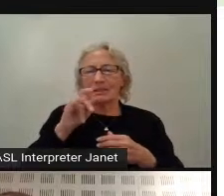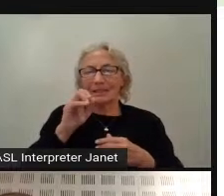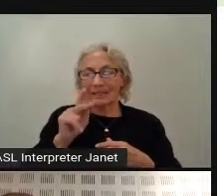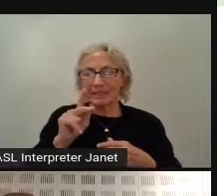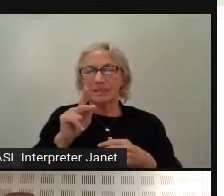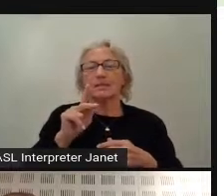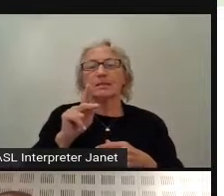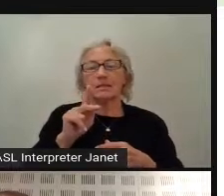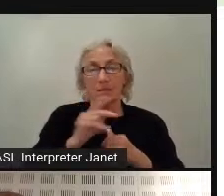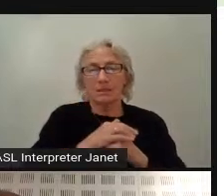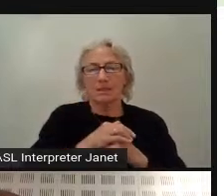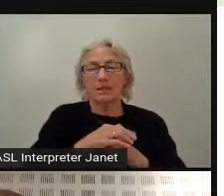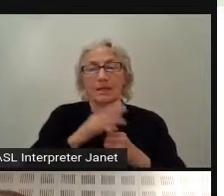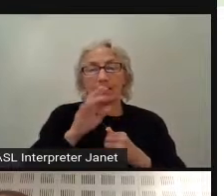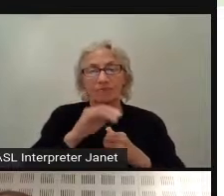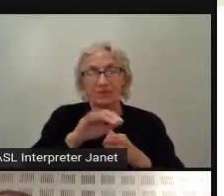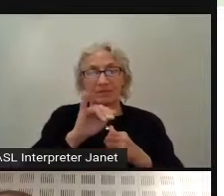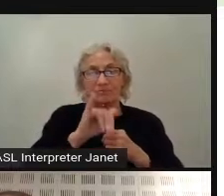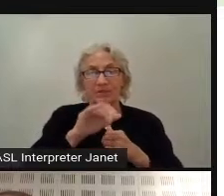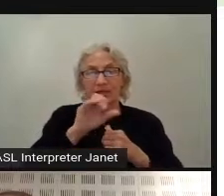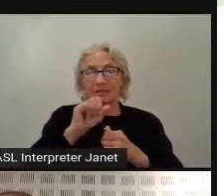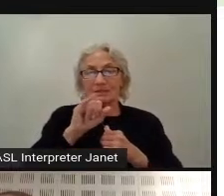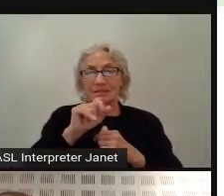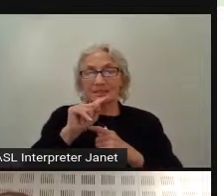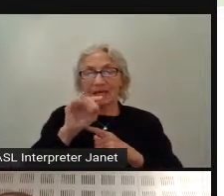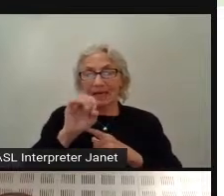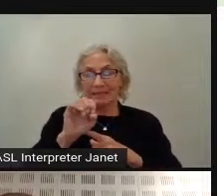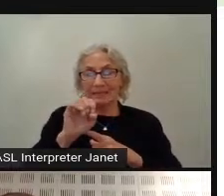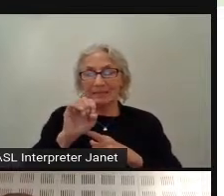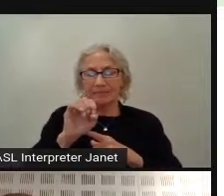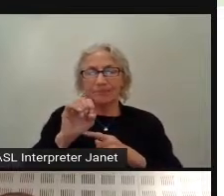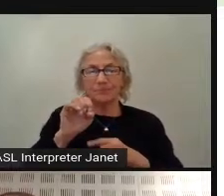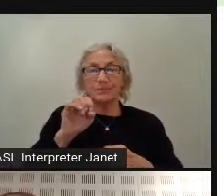Denmark we have to have it in the footer and